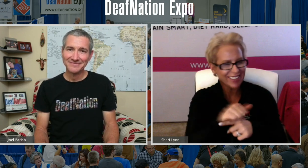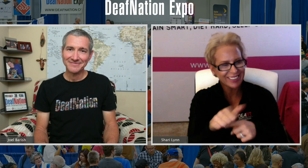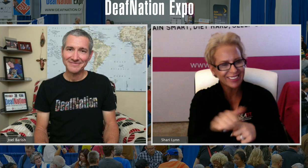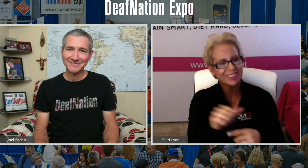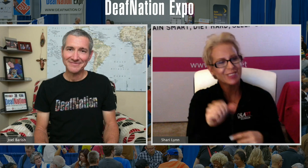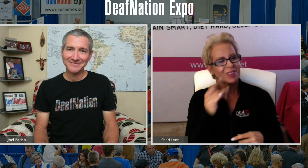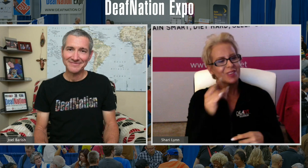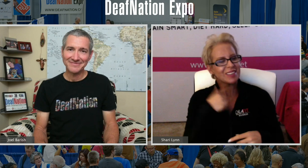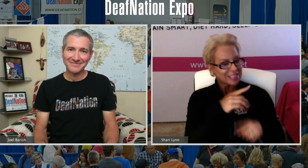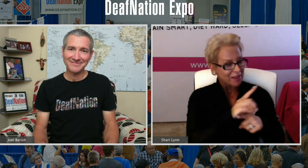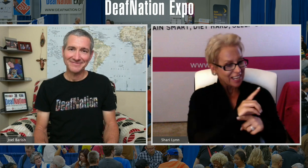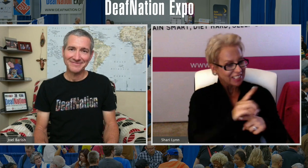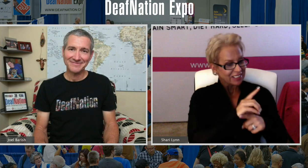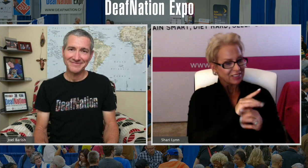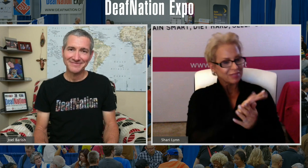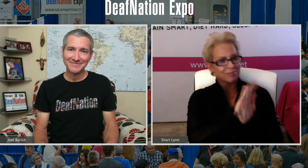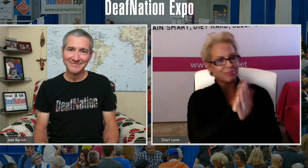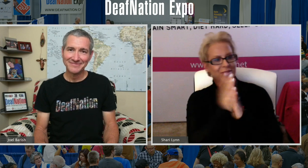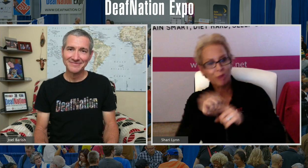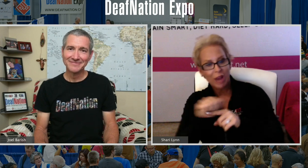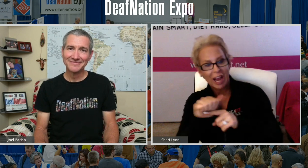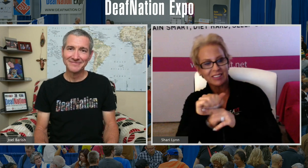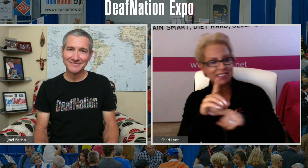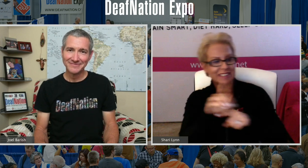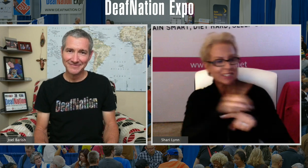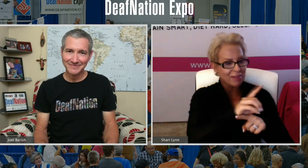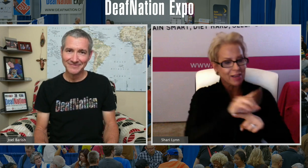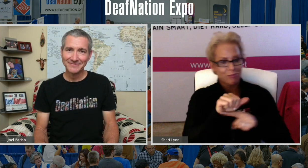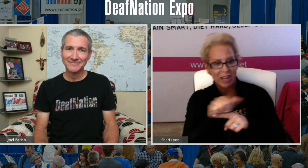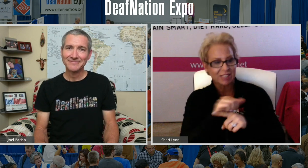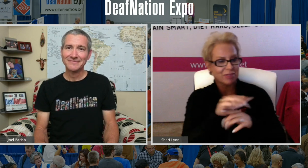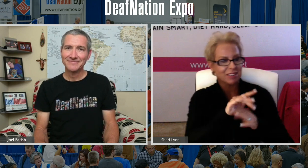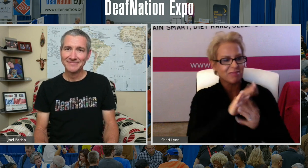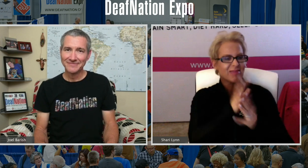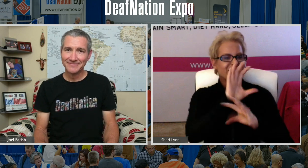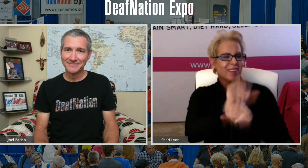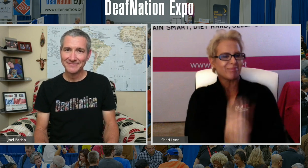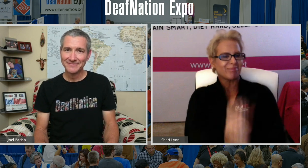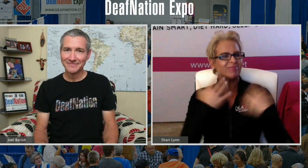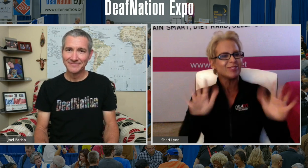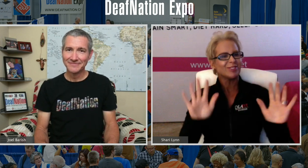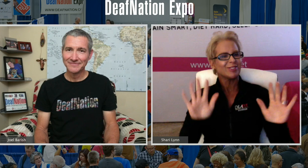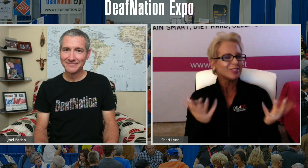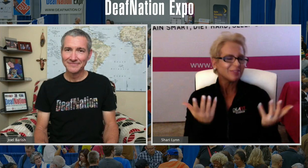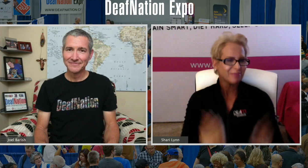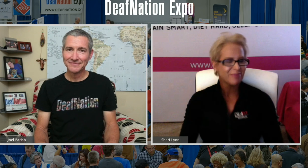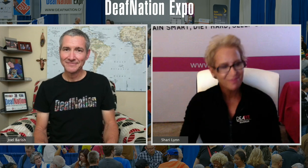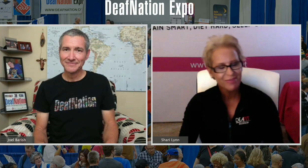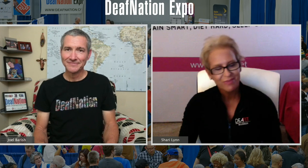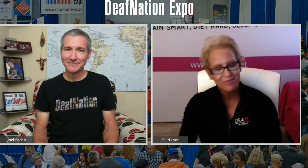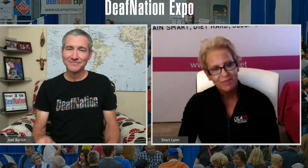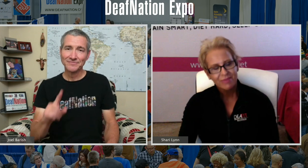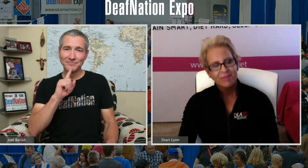That’s why I discipline, which becomes practice… And it becomes a habit.